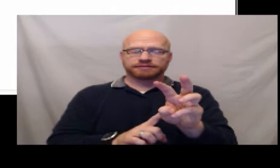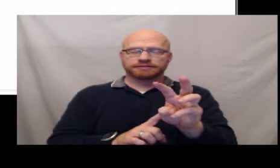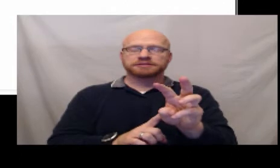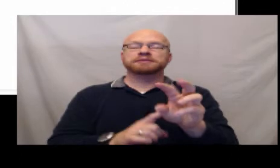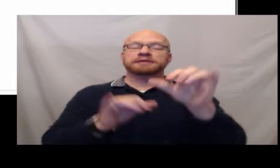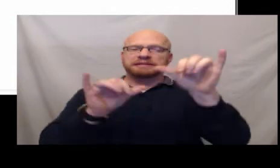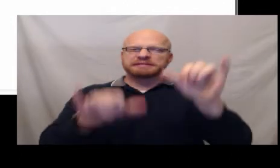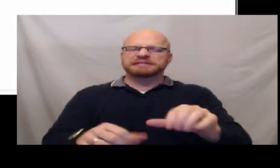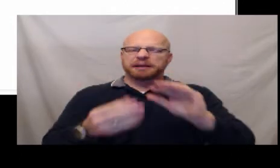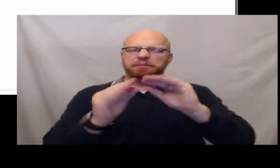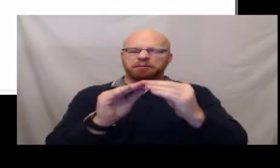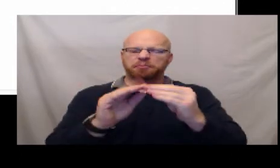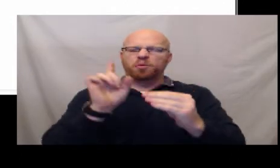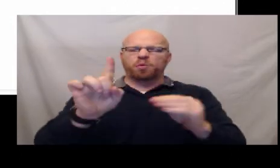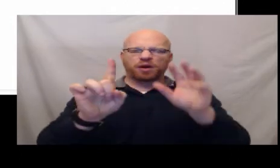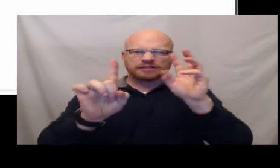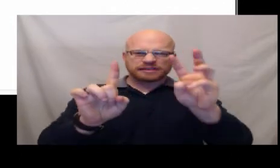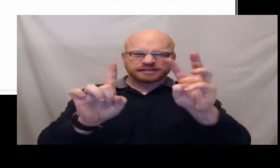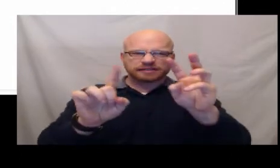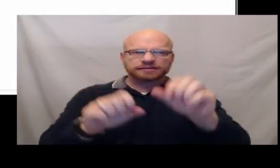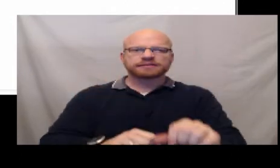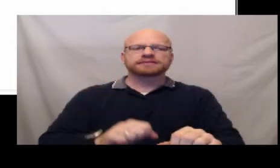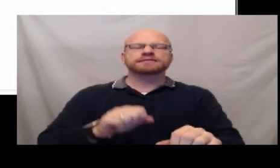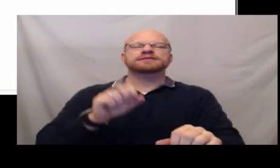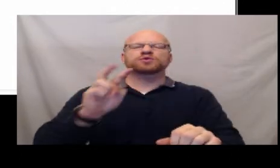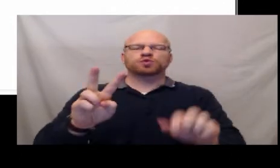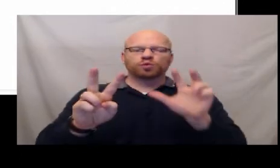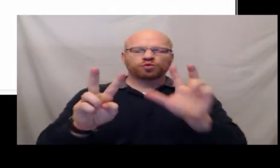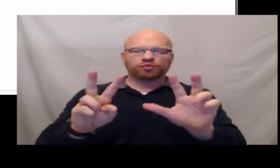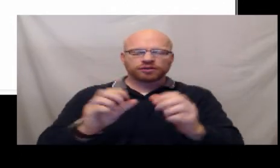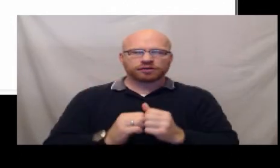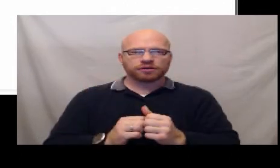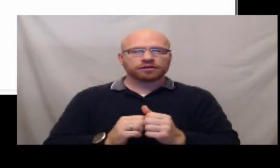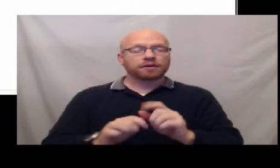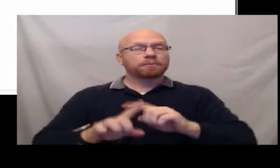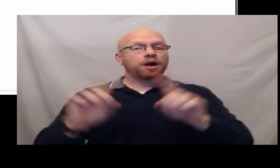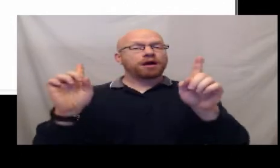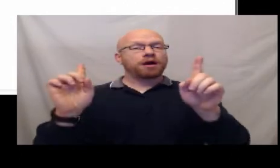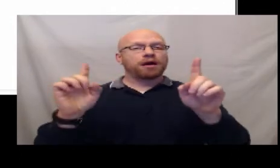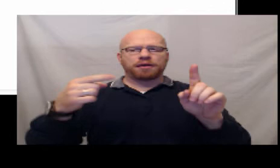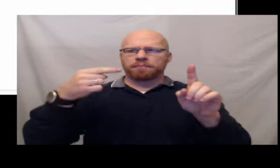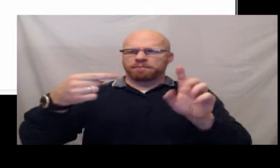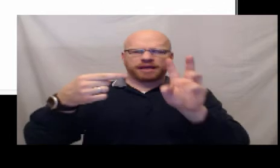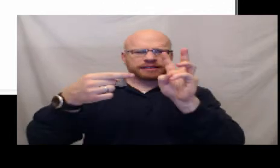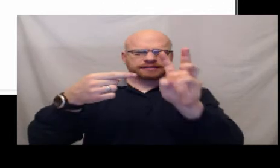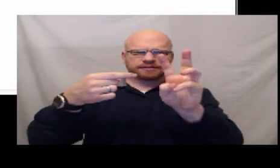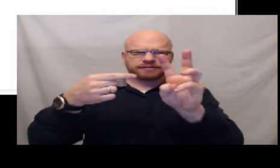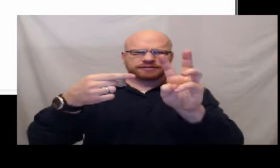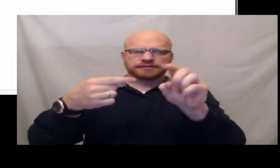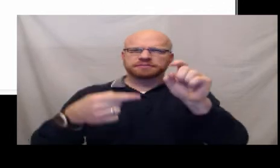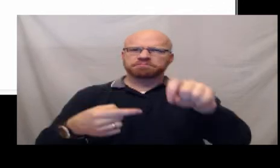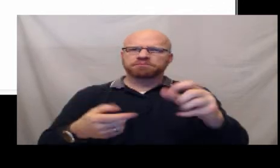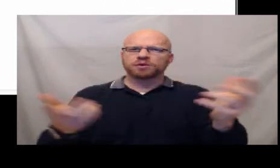Now the product of negative six will have the same numbers,